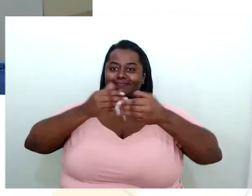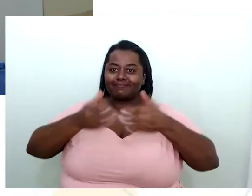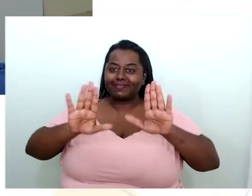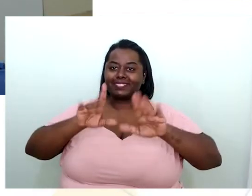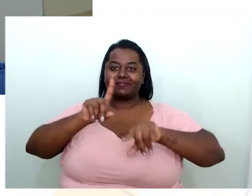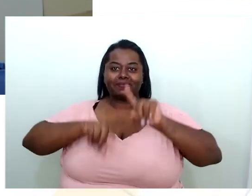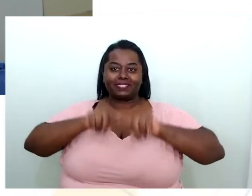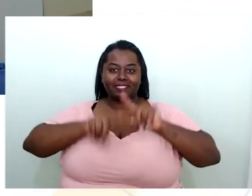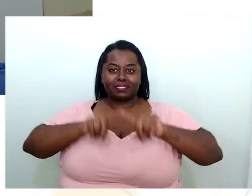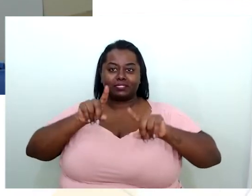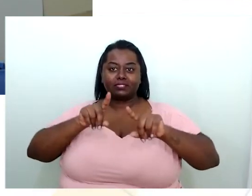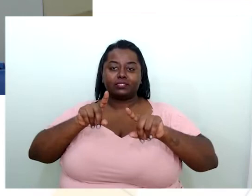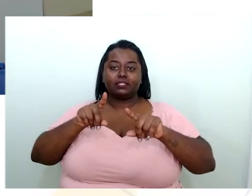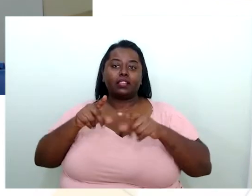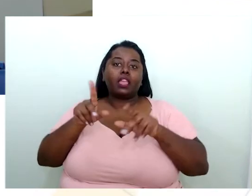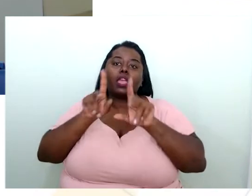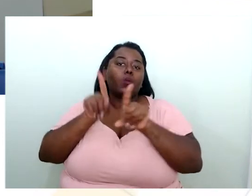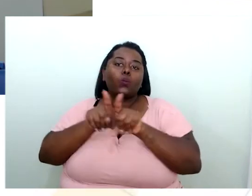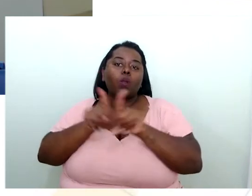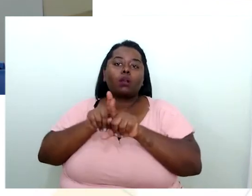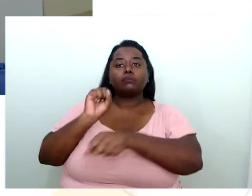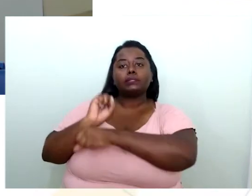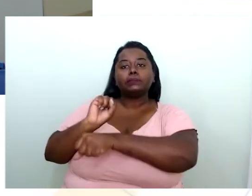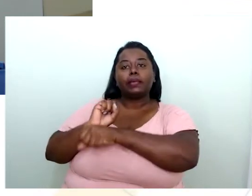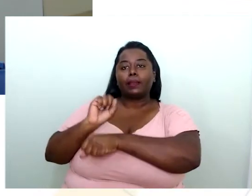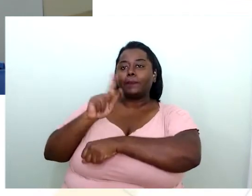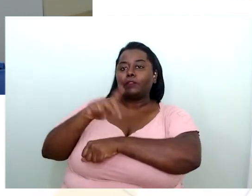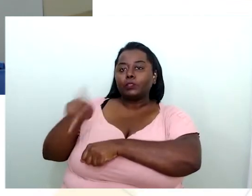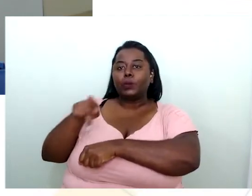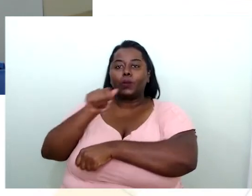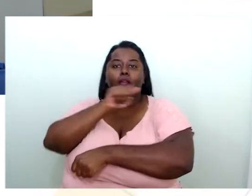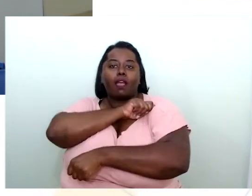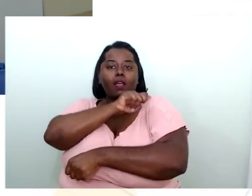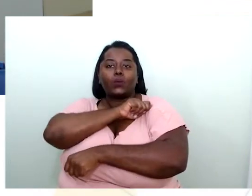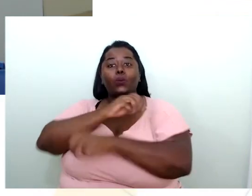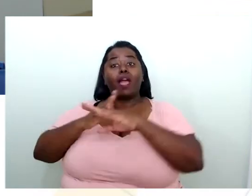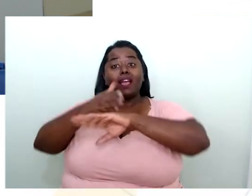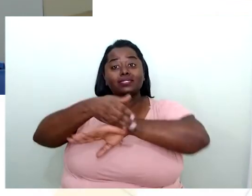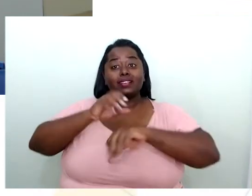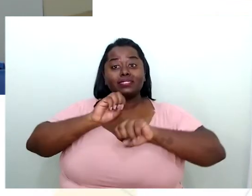access to open educational resources. So is it fair to expect students and